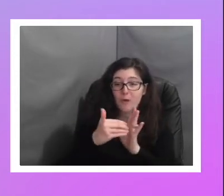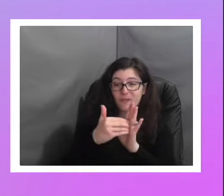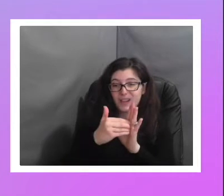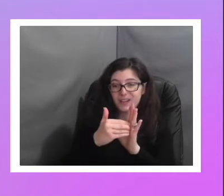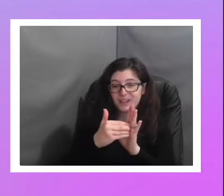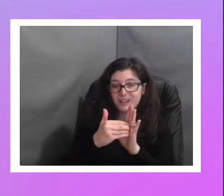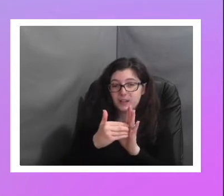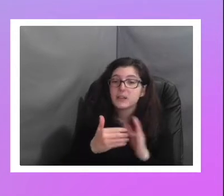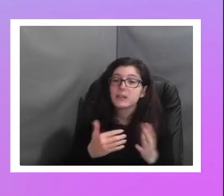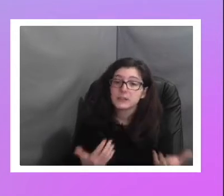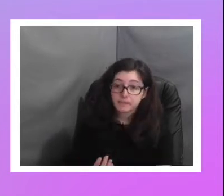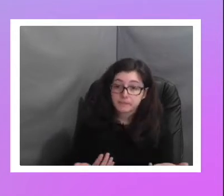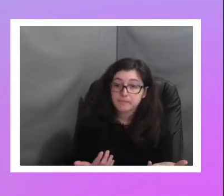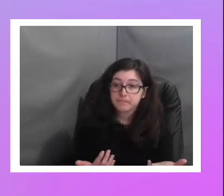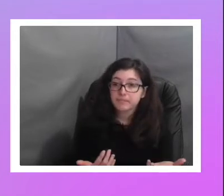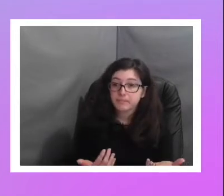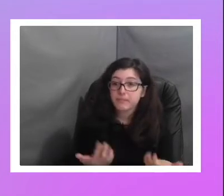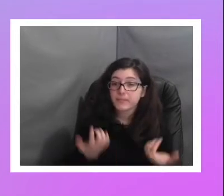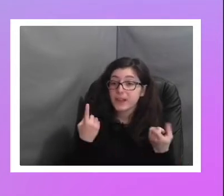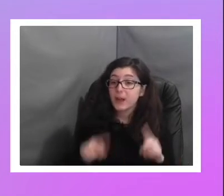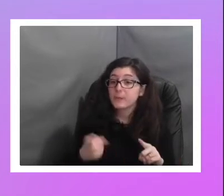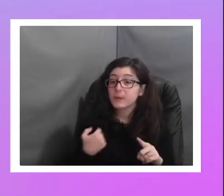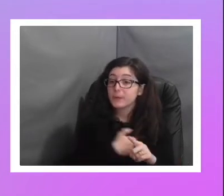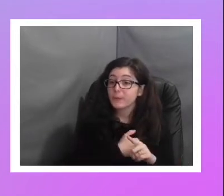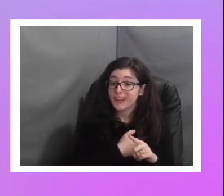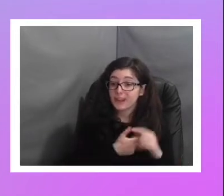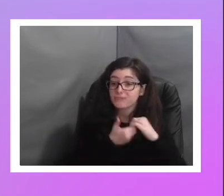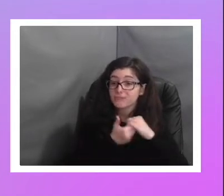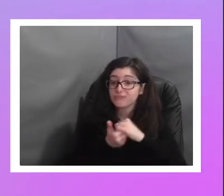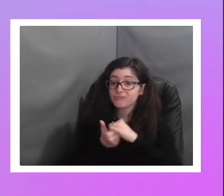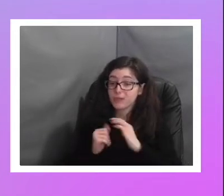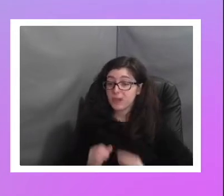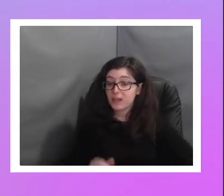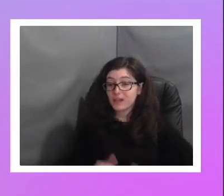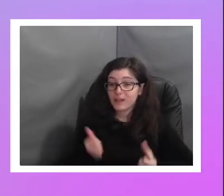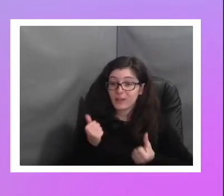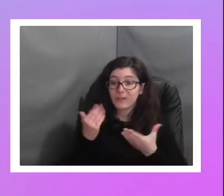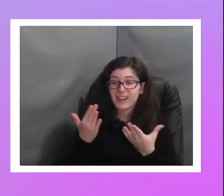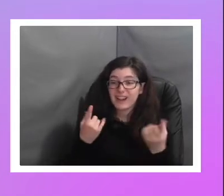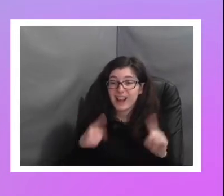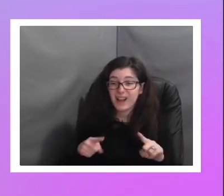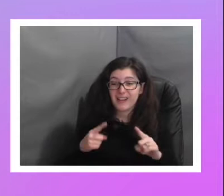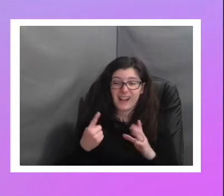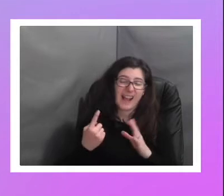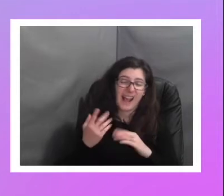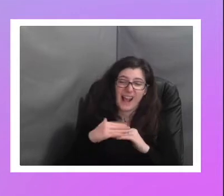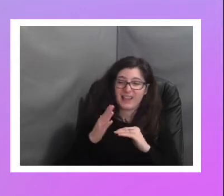so I, when we work with clients, we recommend that that happens at least every year,